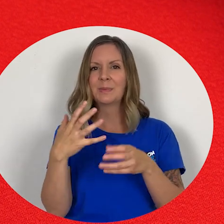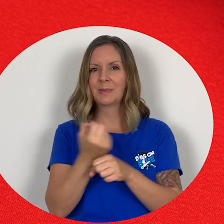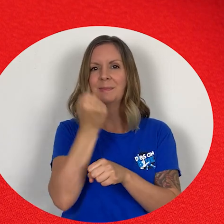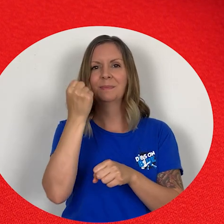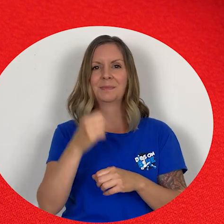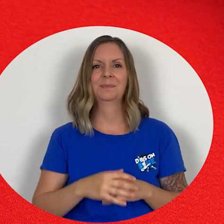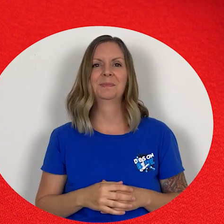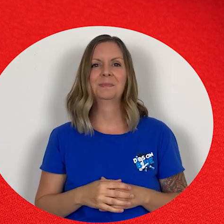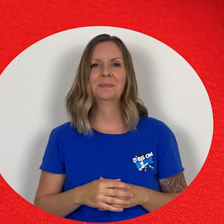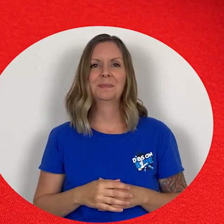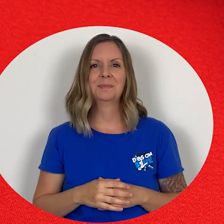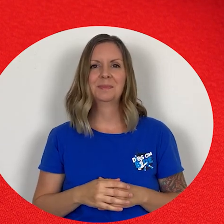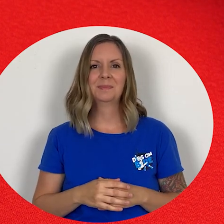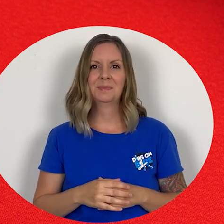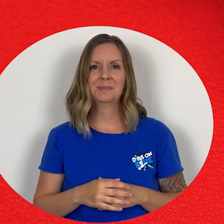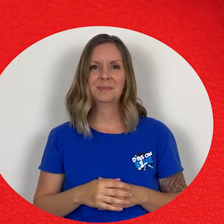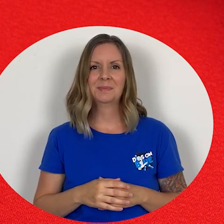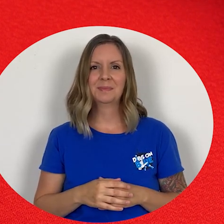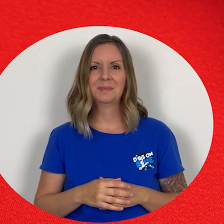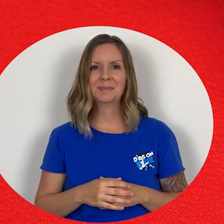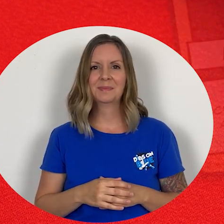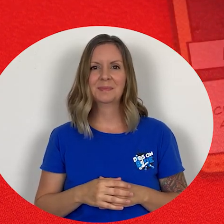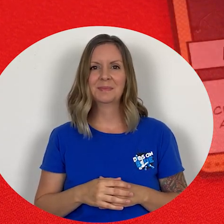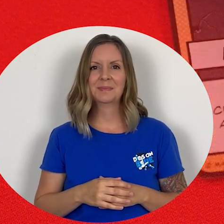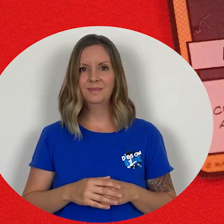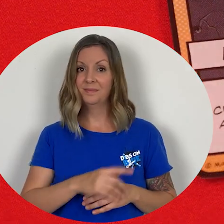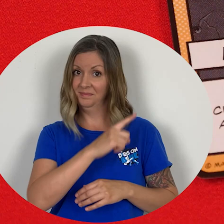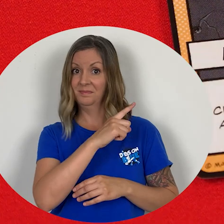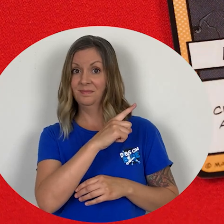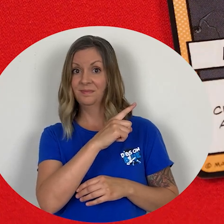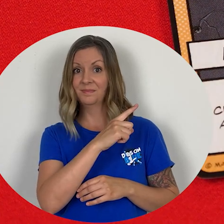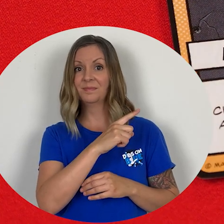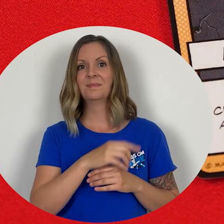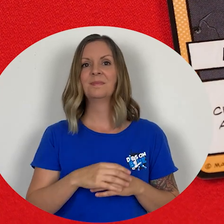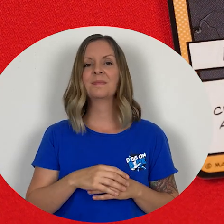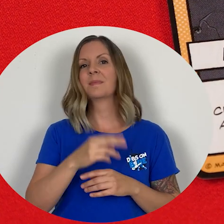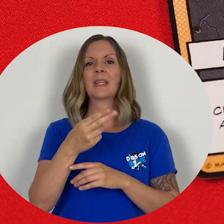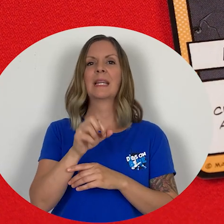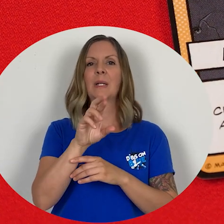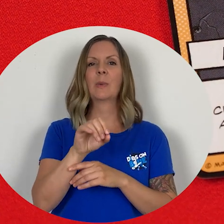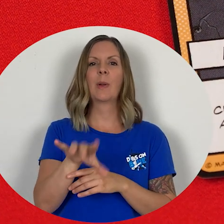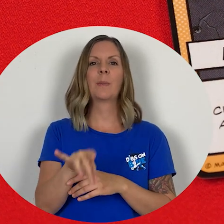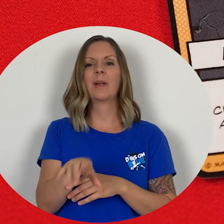the very bottom of the track, they immediately win. These value 2 cards let the player pick